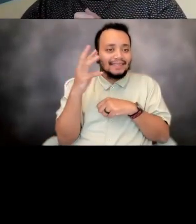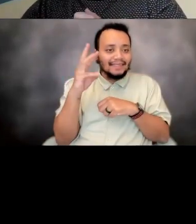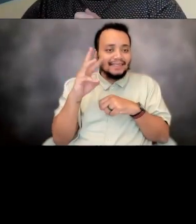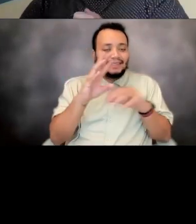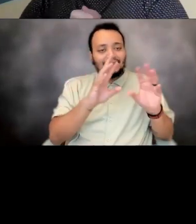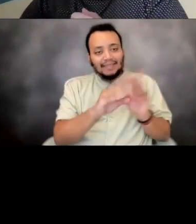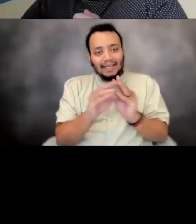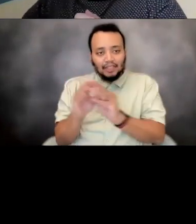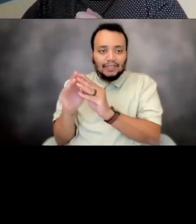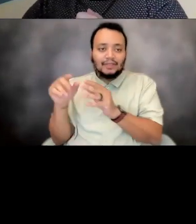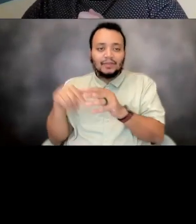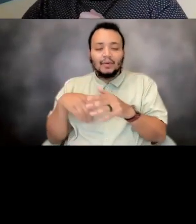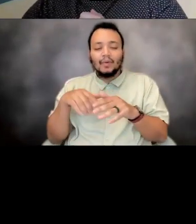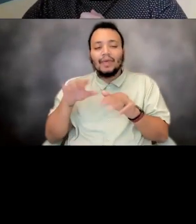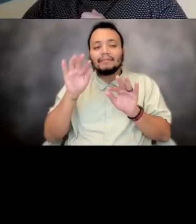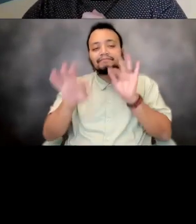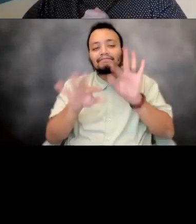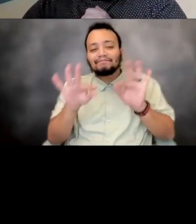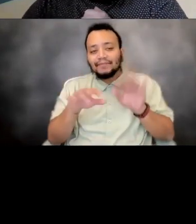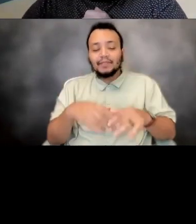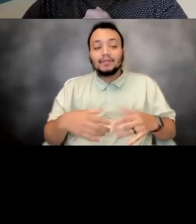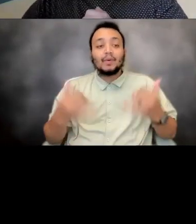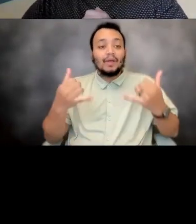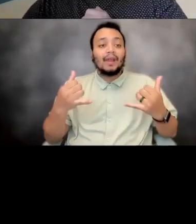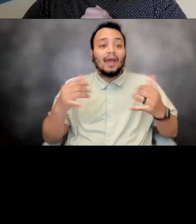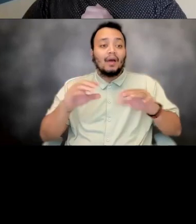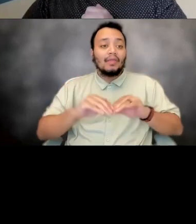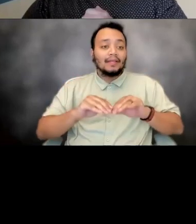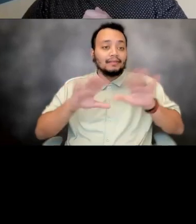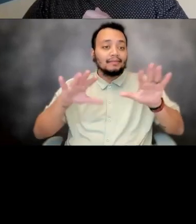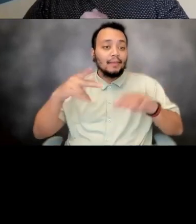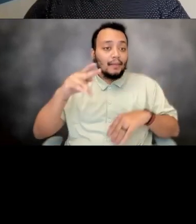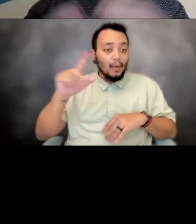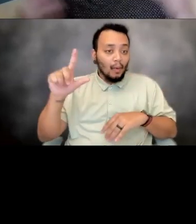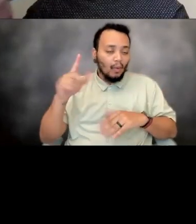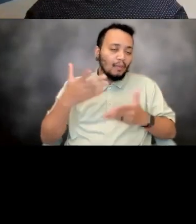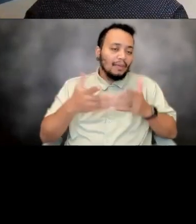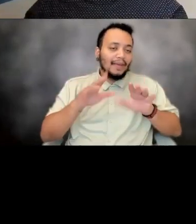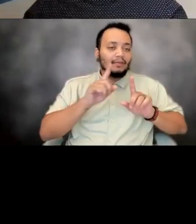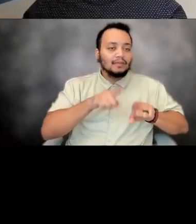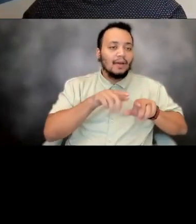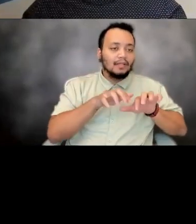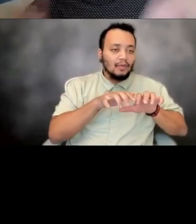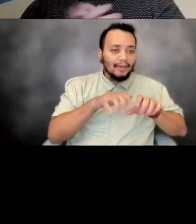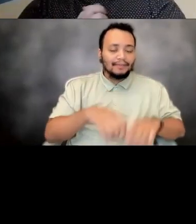We have another poll for y'all or chat question, which is what are you curious about?